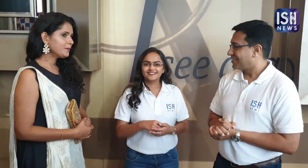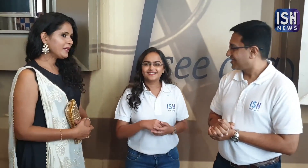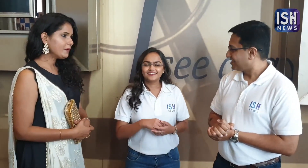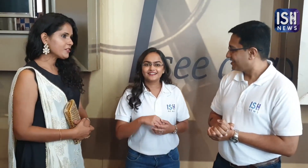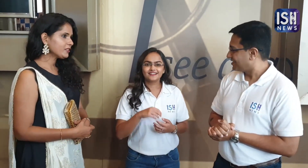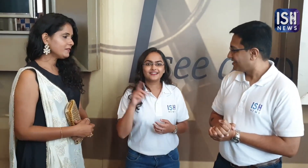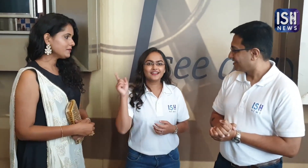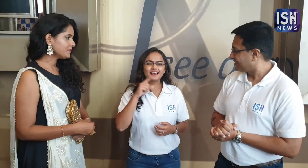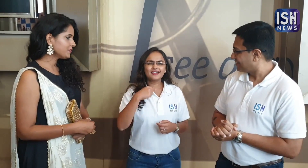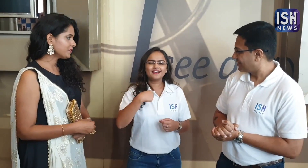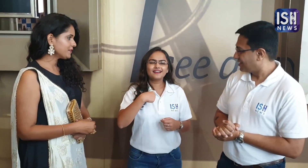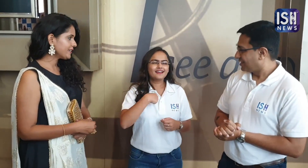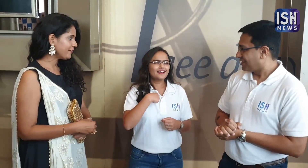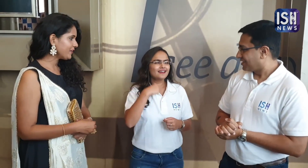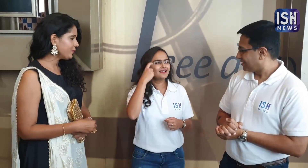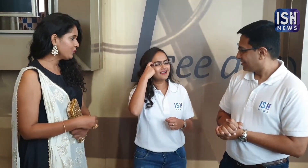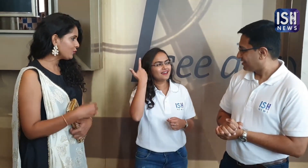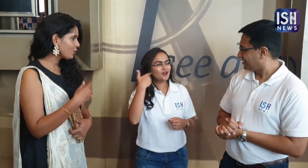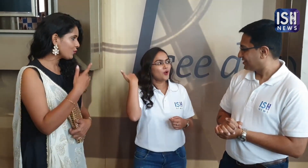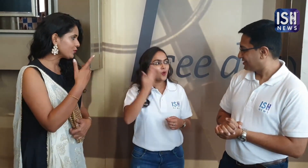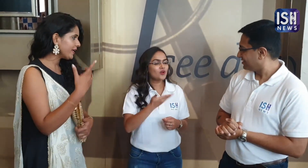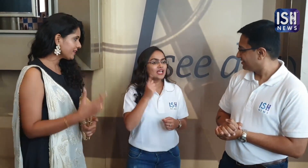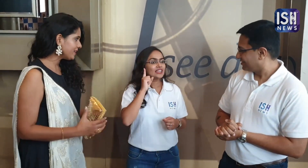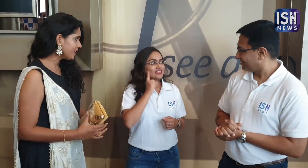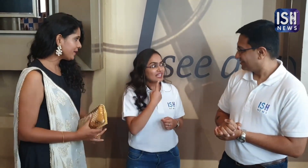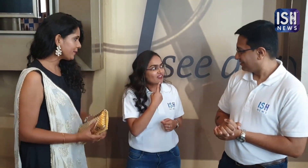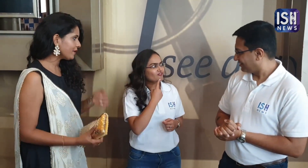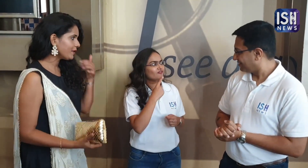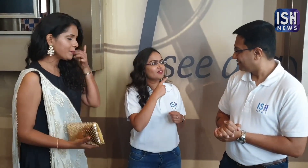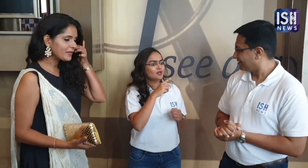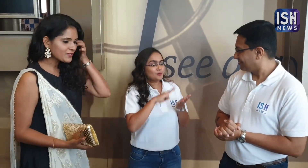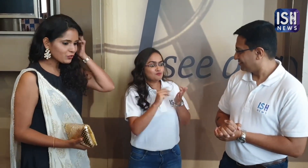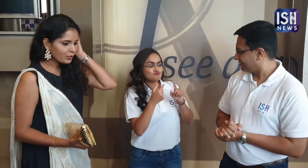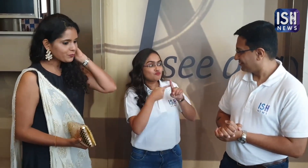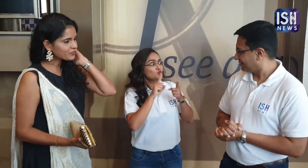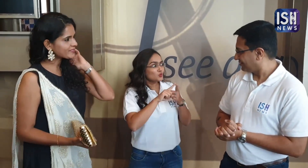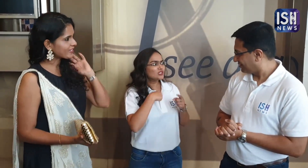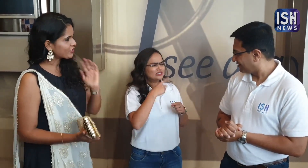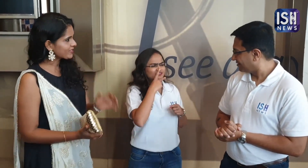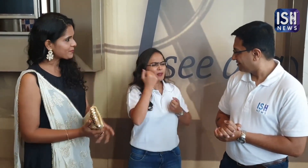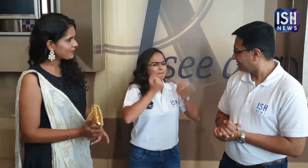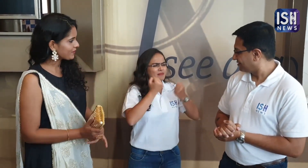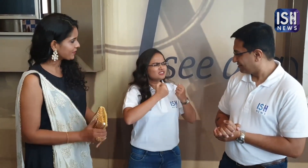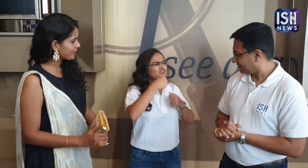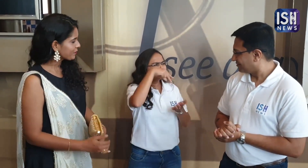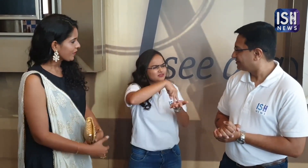I have always seen Deaf people at bus stops, railway stations, etc.